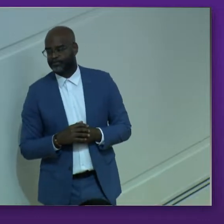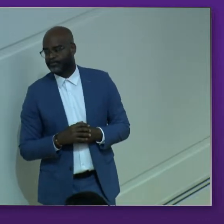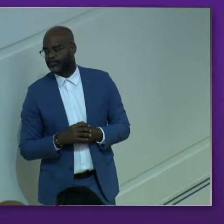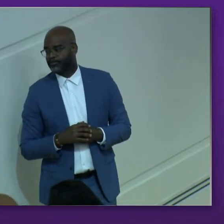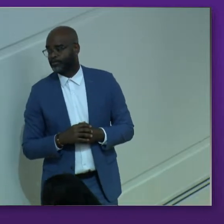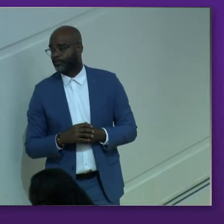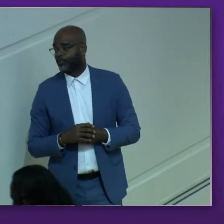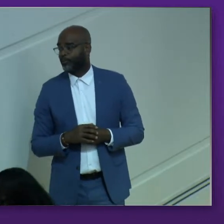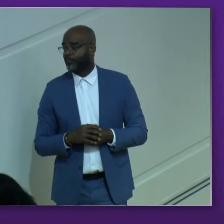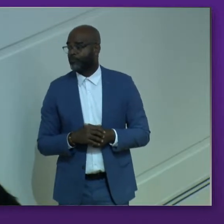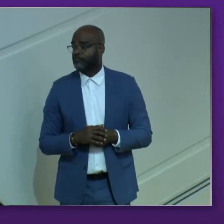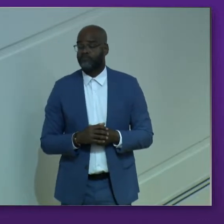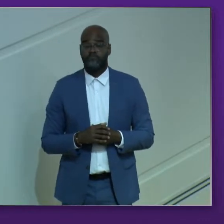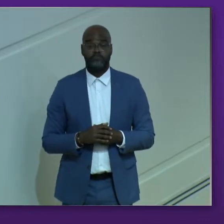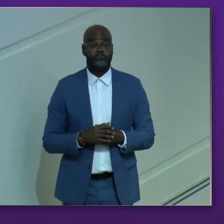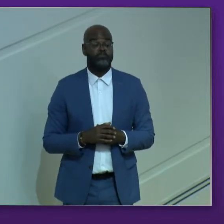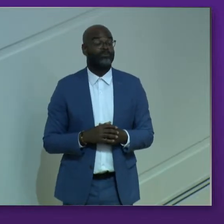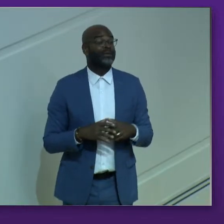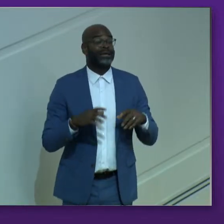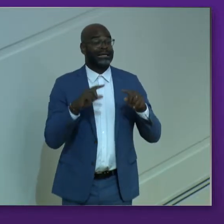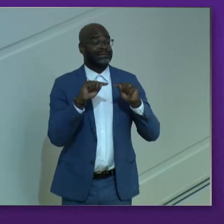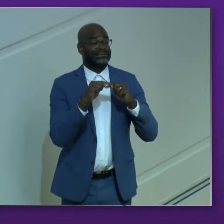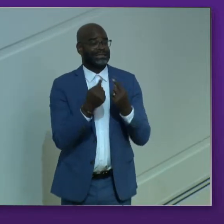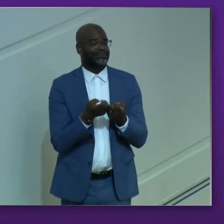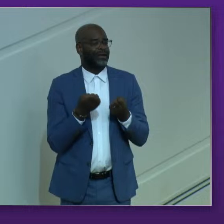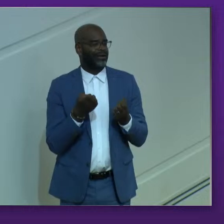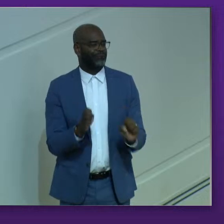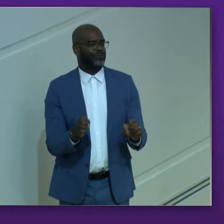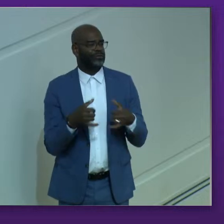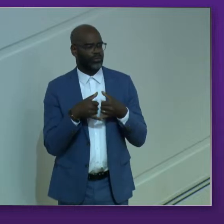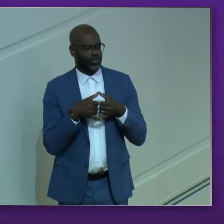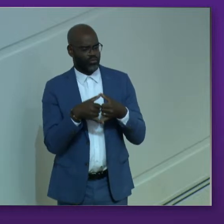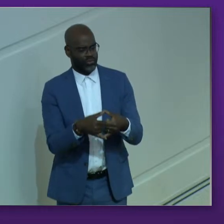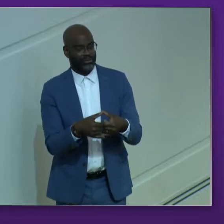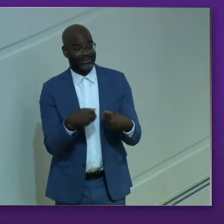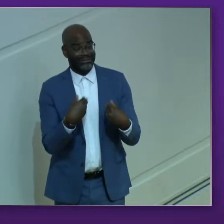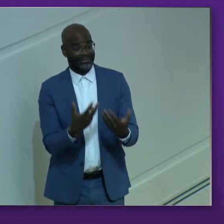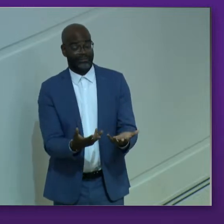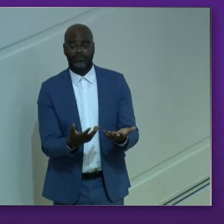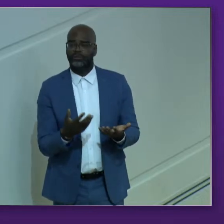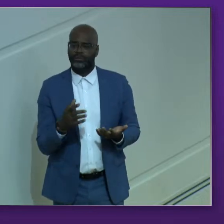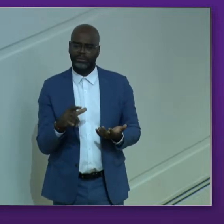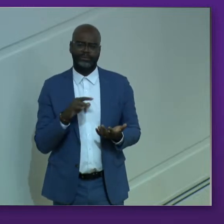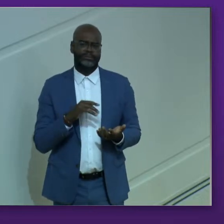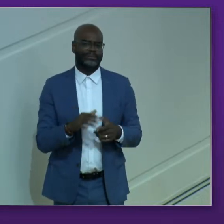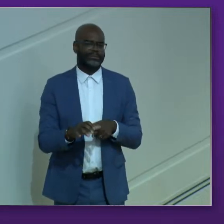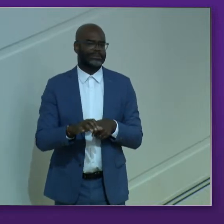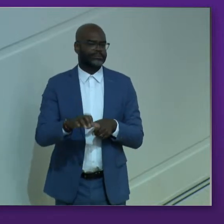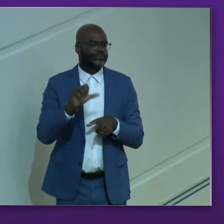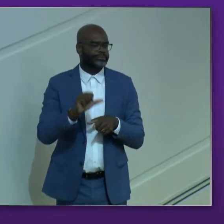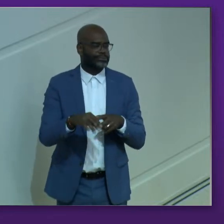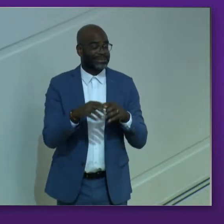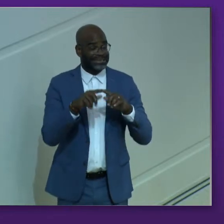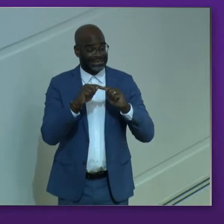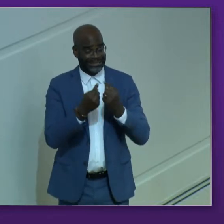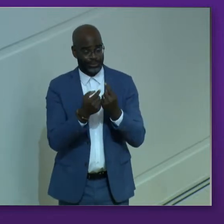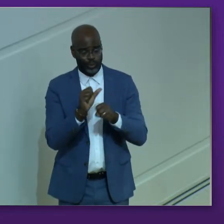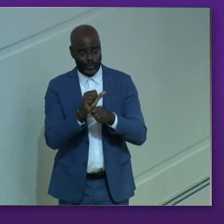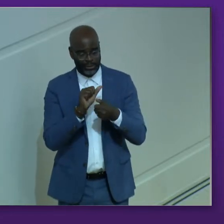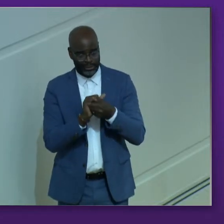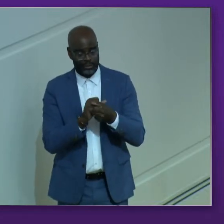GOOD MORNING.